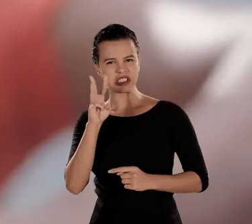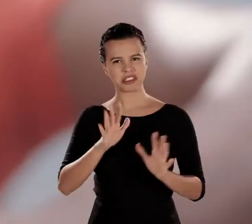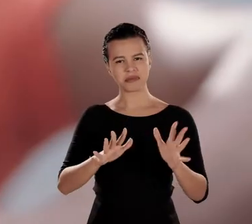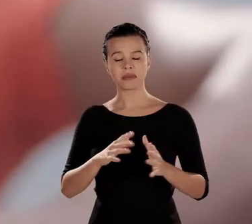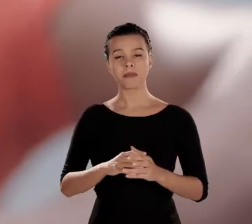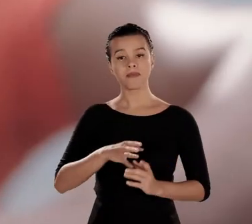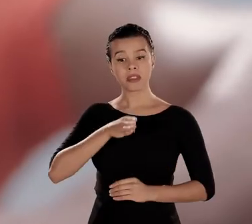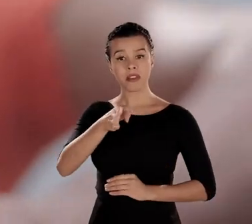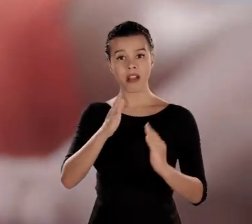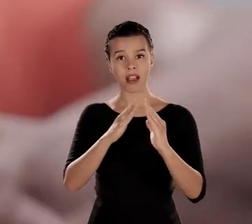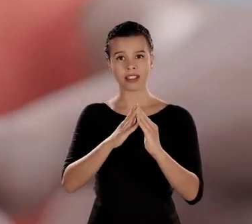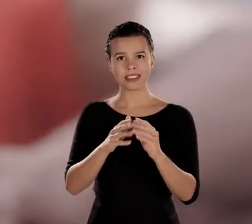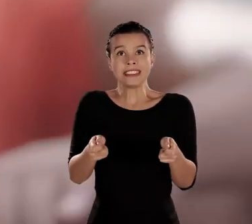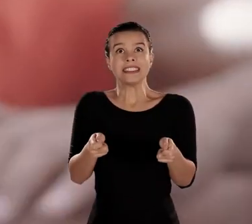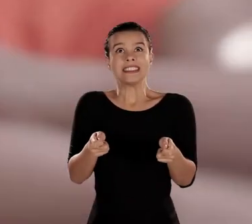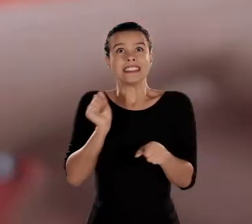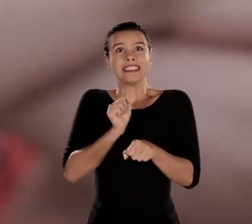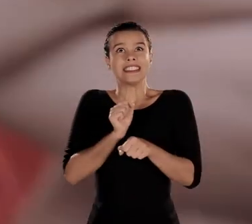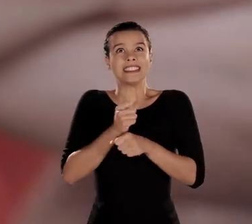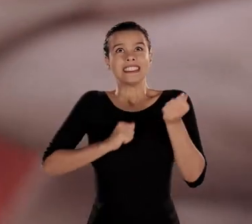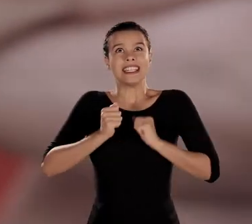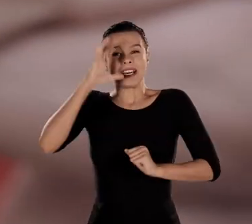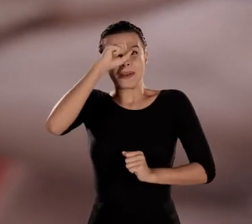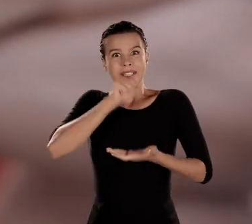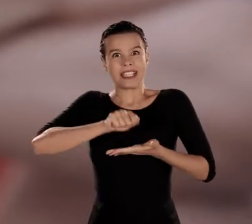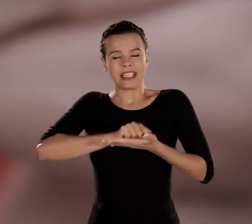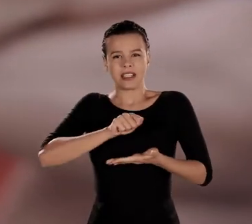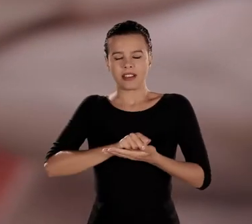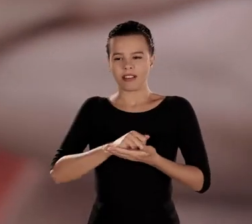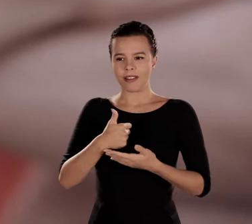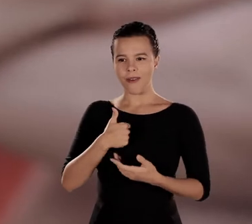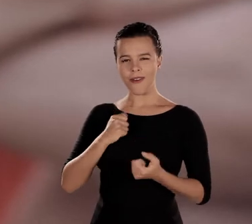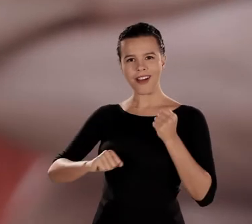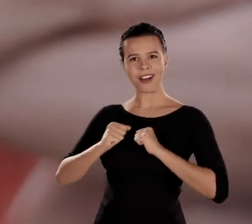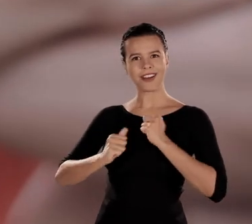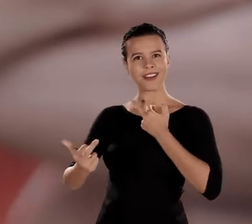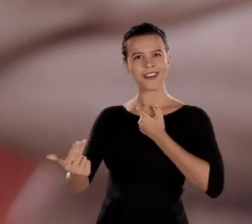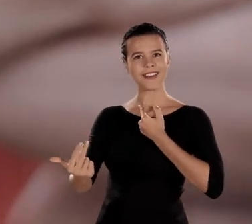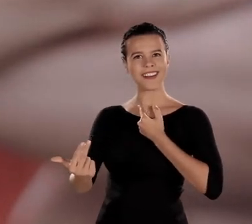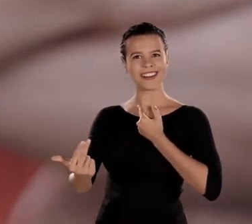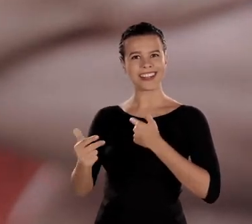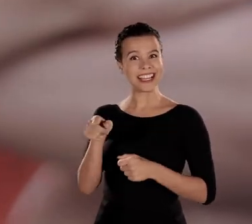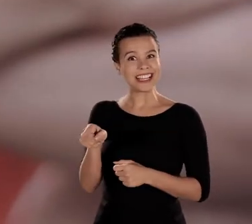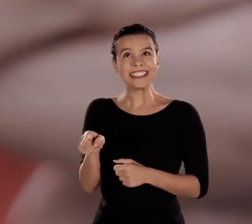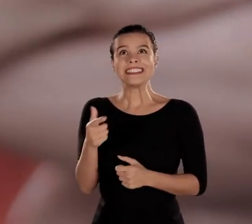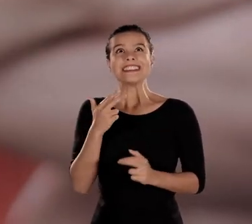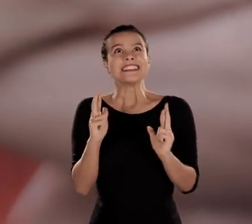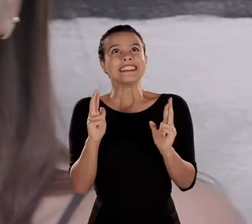They were eagerly holding their notebooks before we got there. It was something they expected much more than we did.